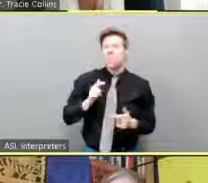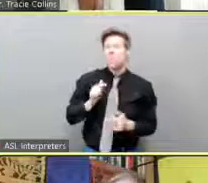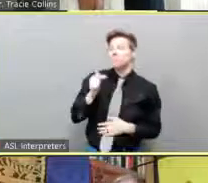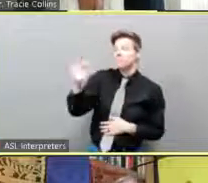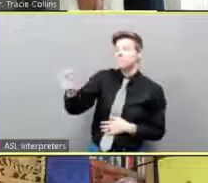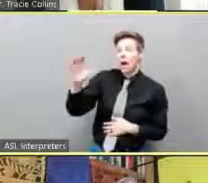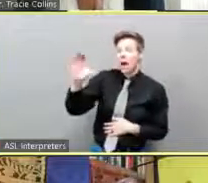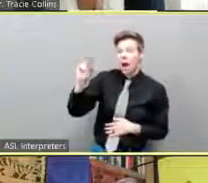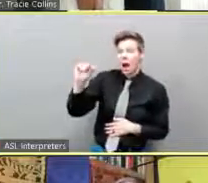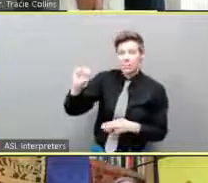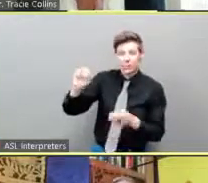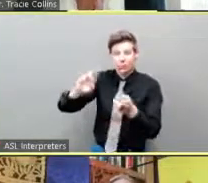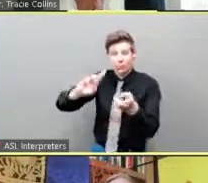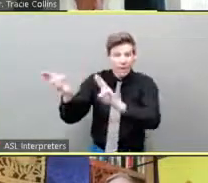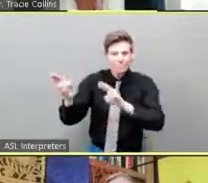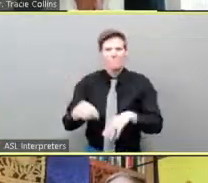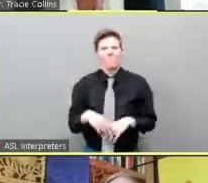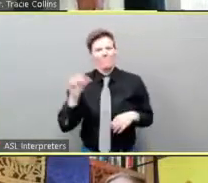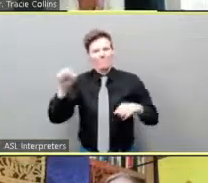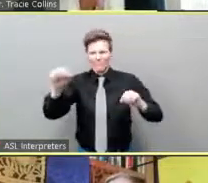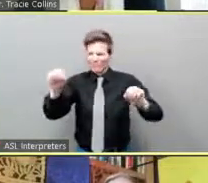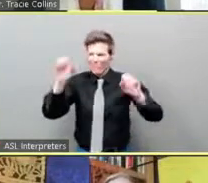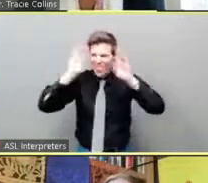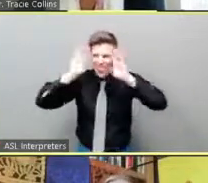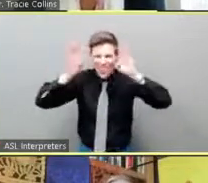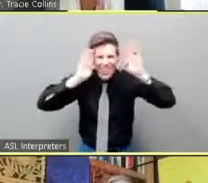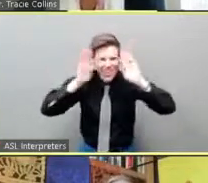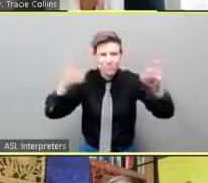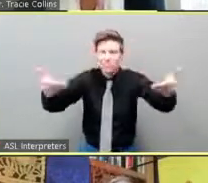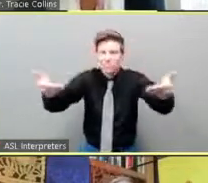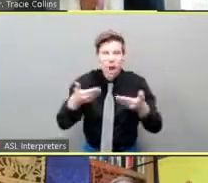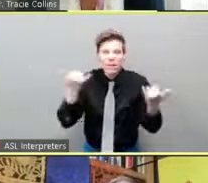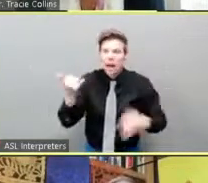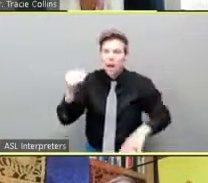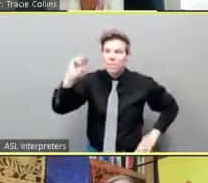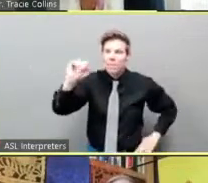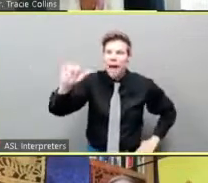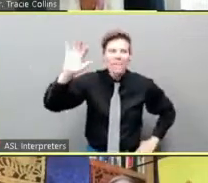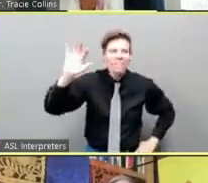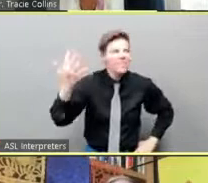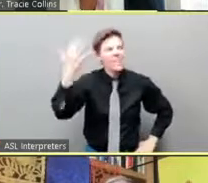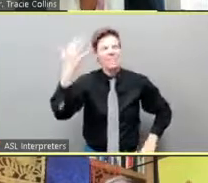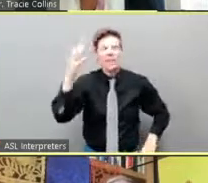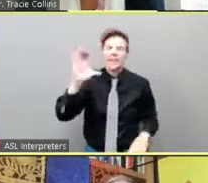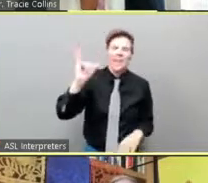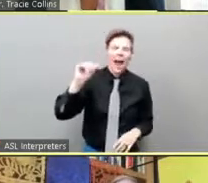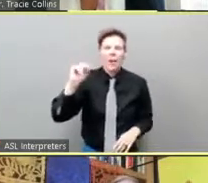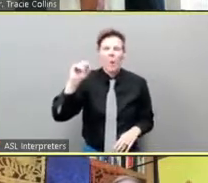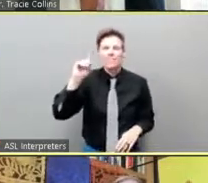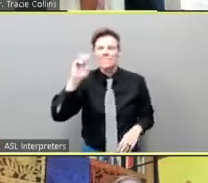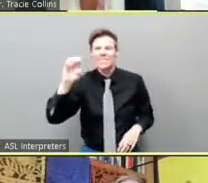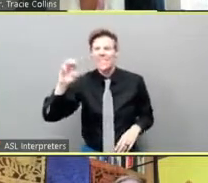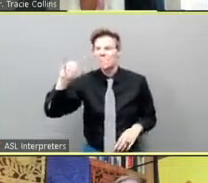Hello everyone and welcome to our May 5th single Tamayo Covid 19 vaccine update next slide.